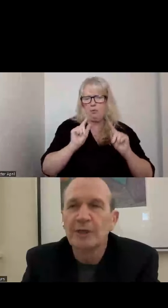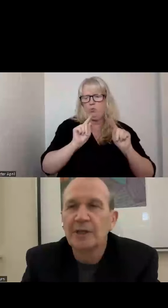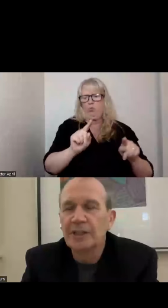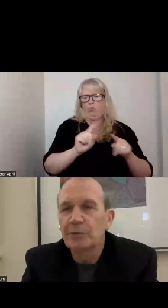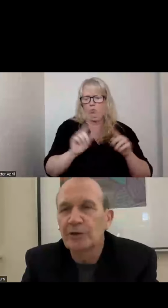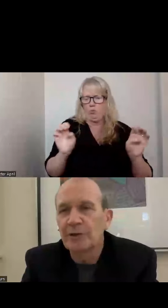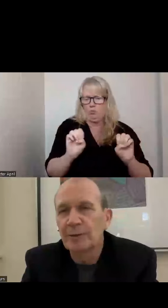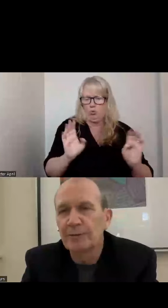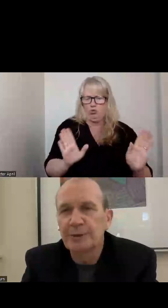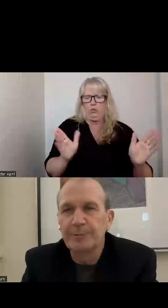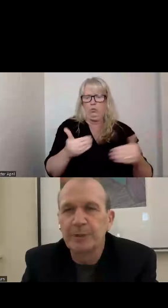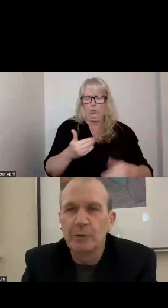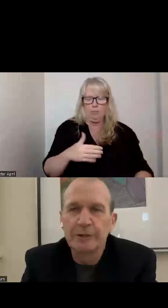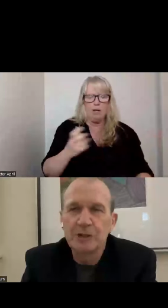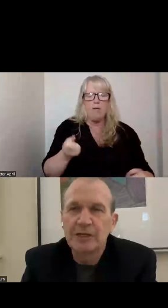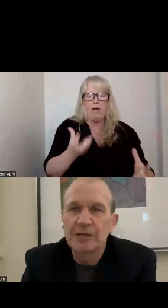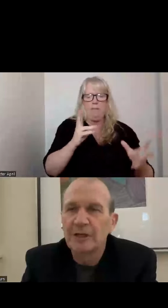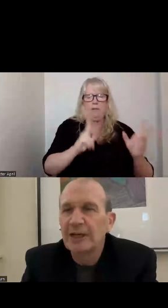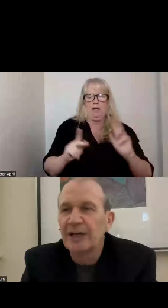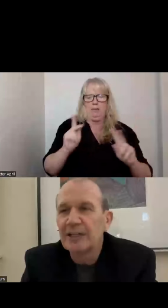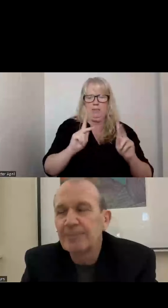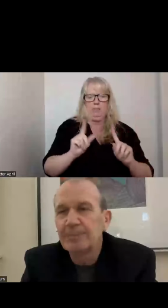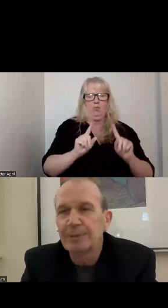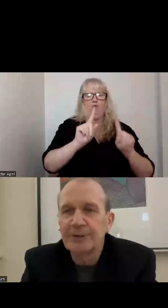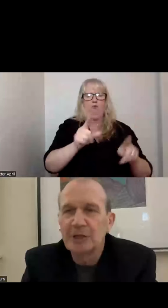DECREASE THE NUMBER OF PEOPLE GOING TO JAIL AND KEEP PEOPLE IN